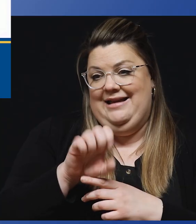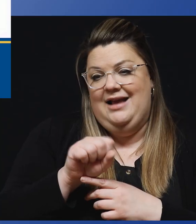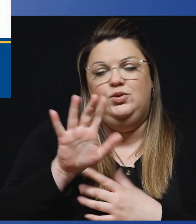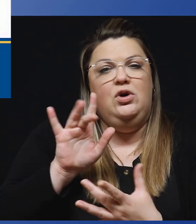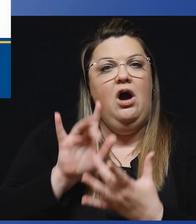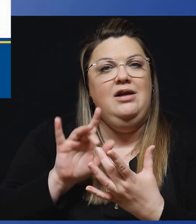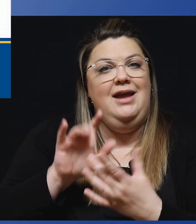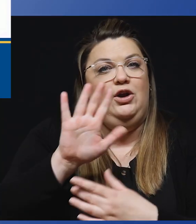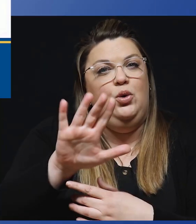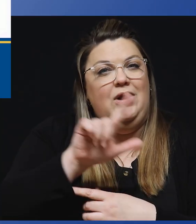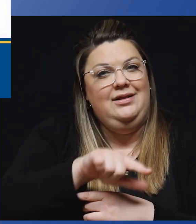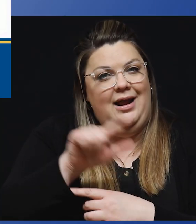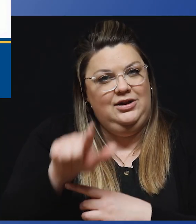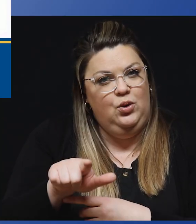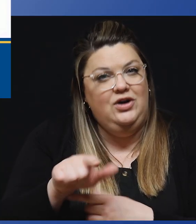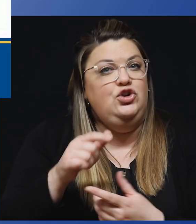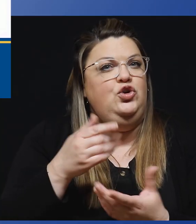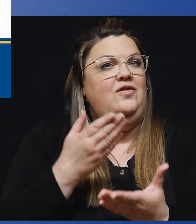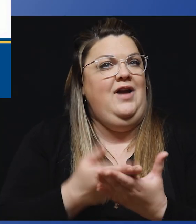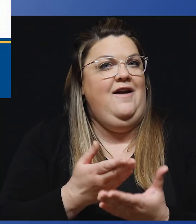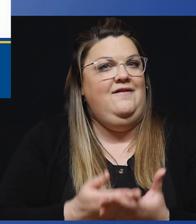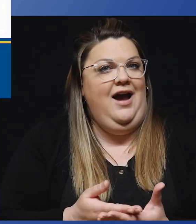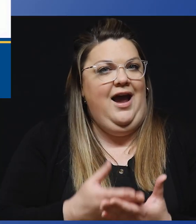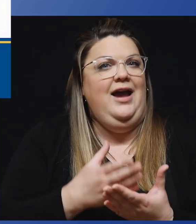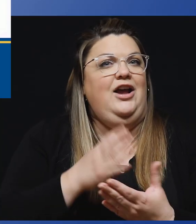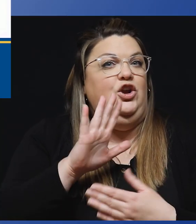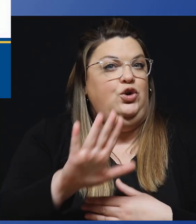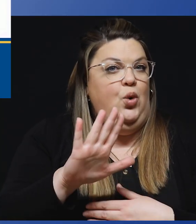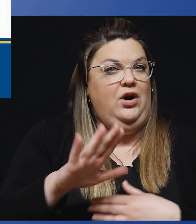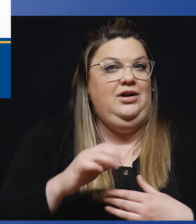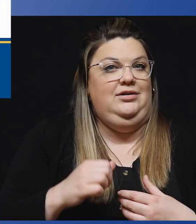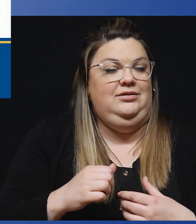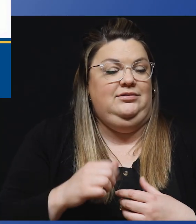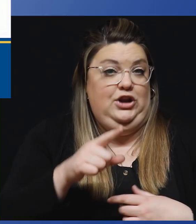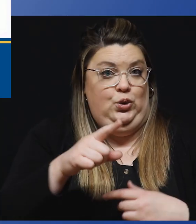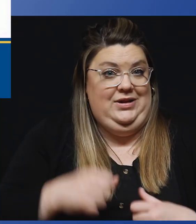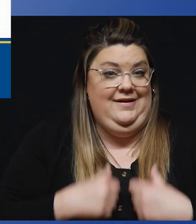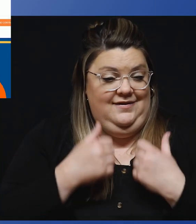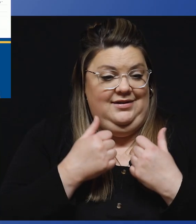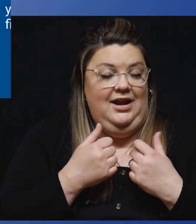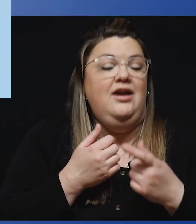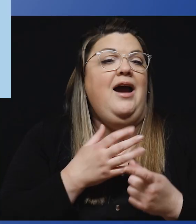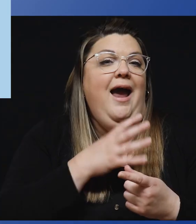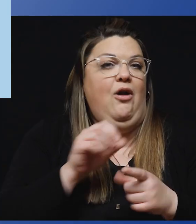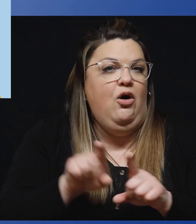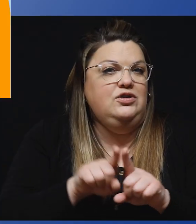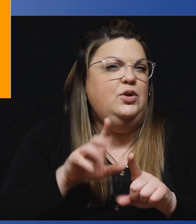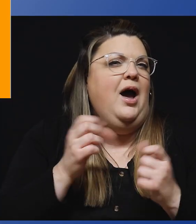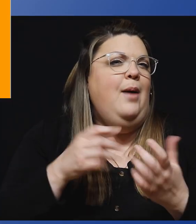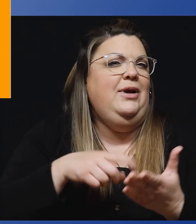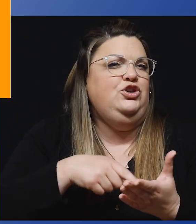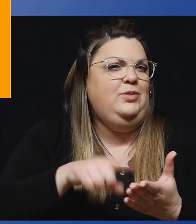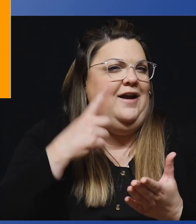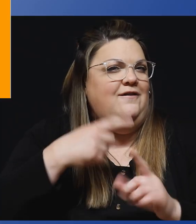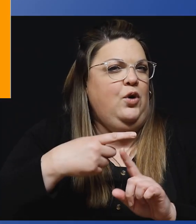to verify your residency and financial obligations. This is required to disburse assistance payments